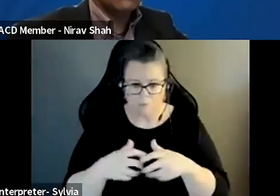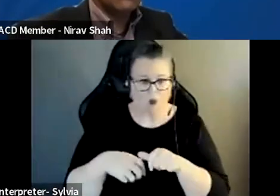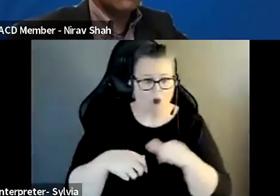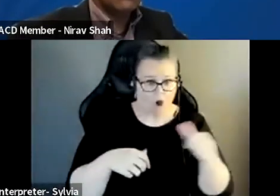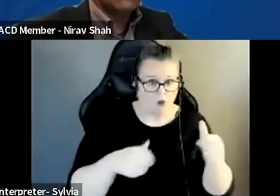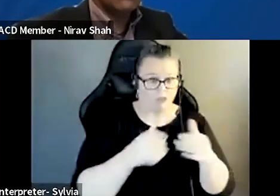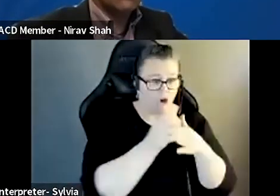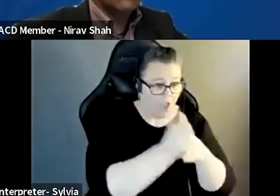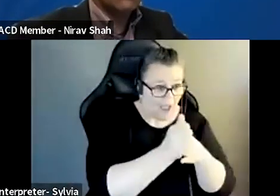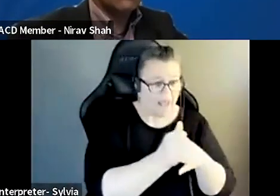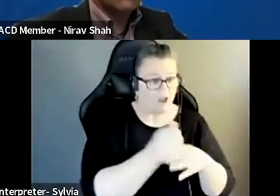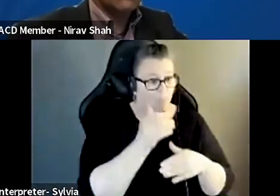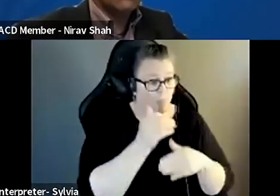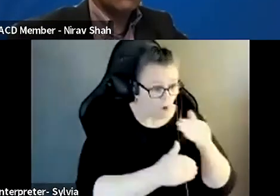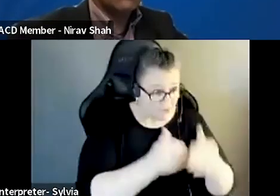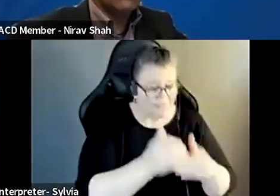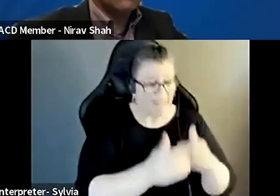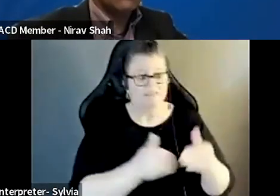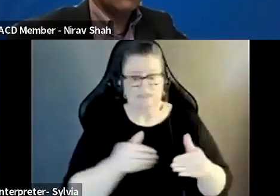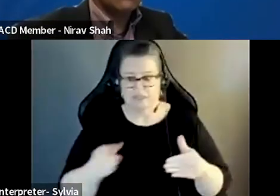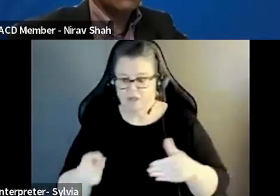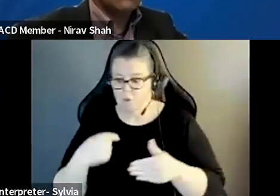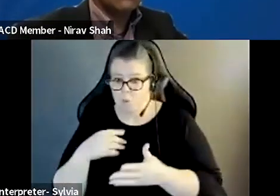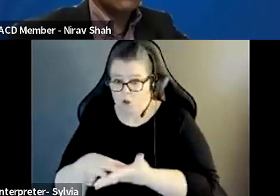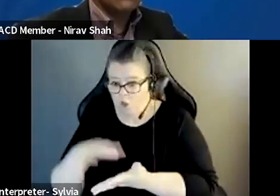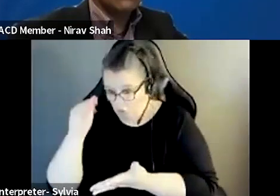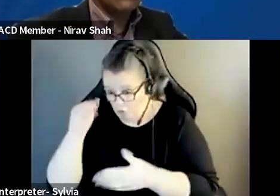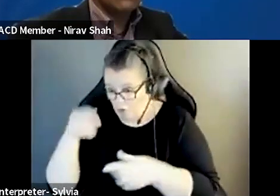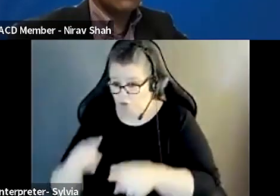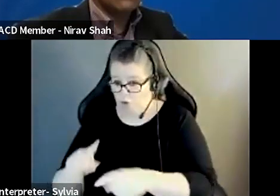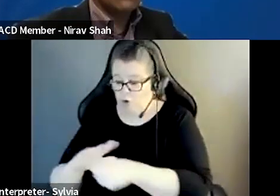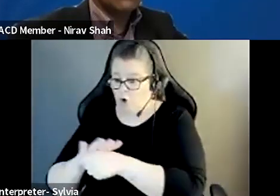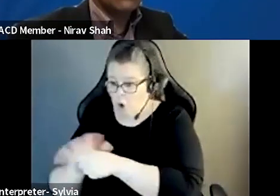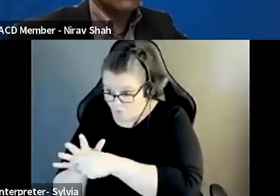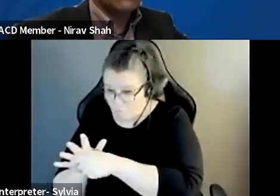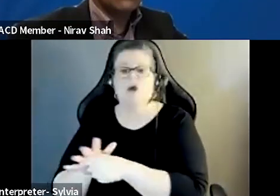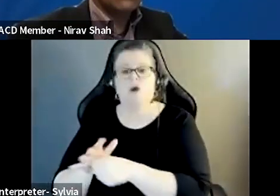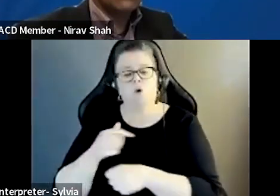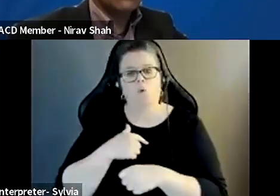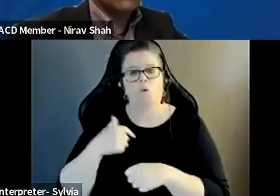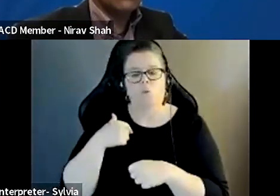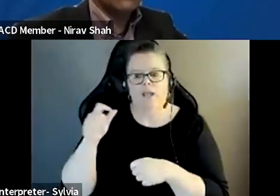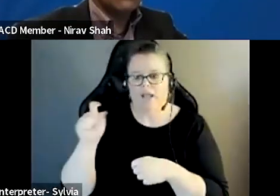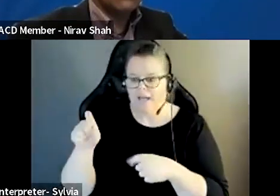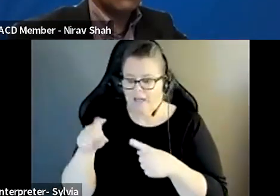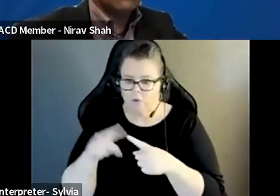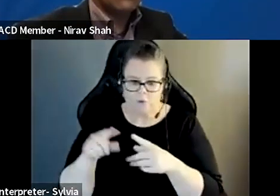that we learned from this pandemic that we can take back to other ways that we operate?